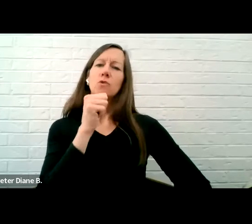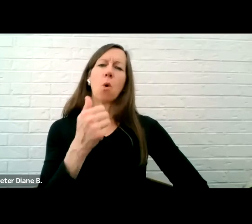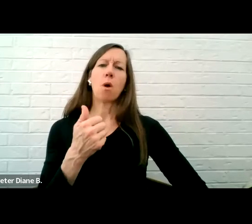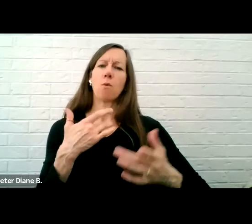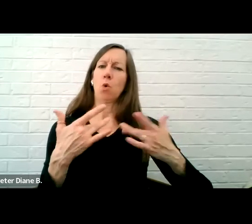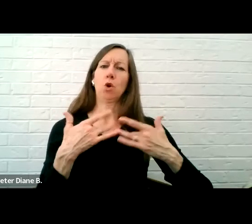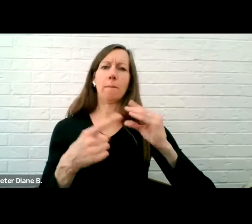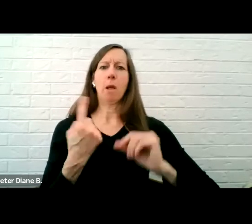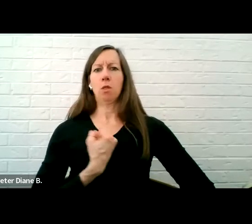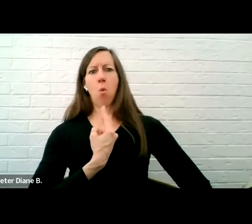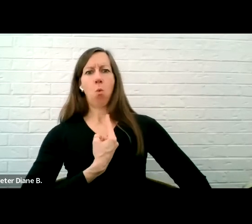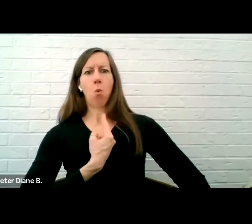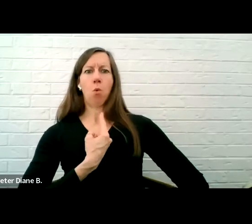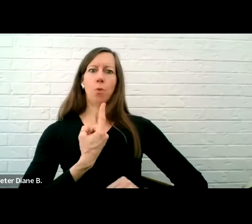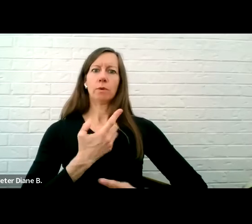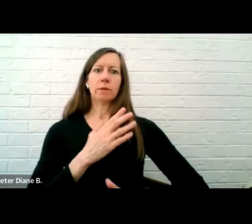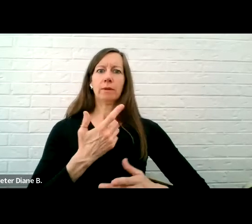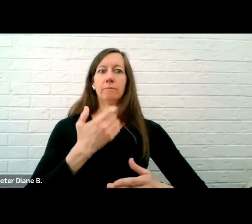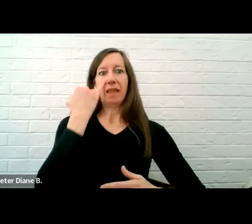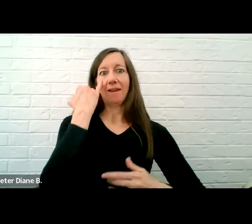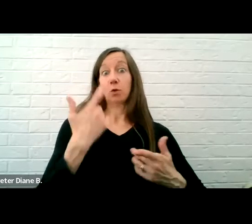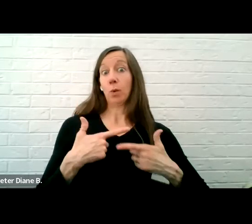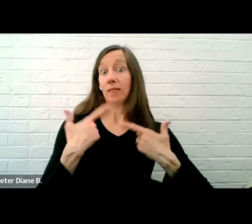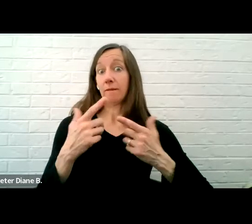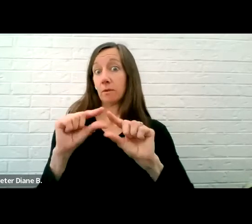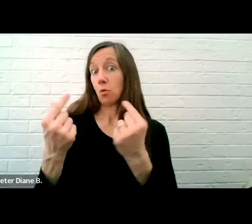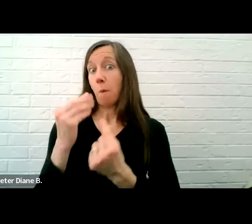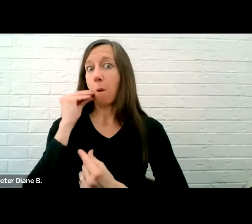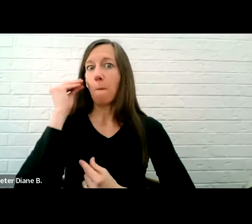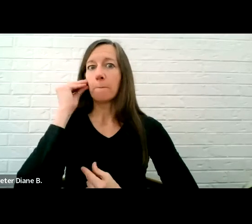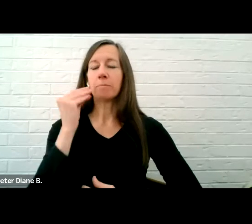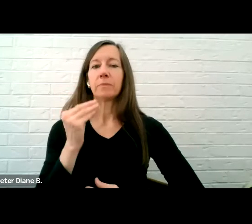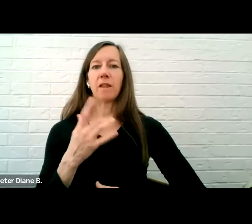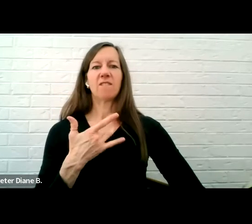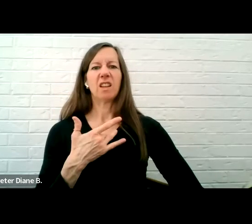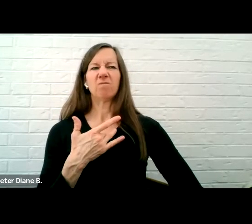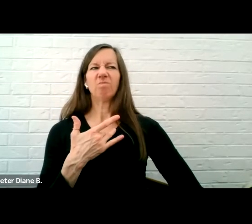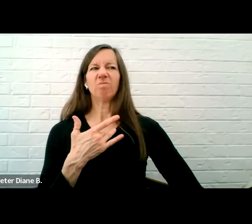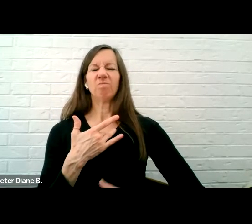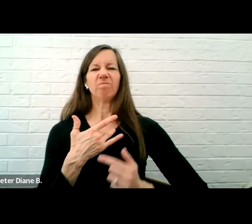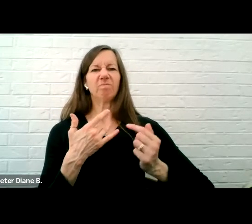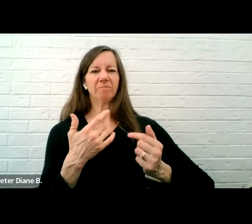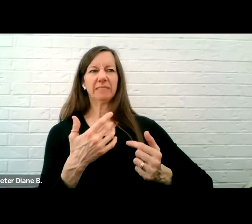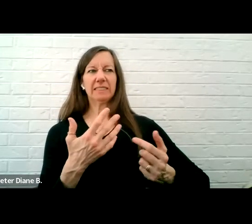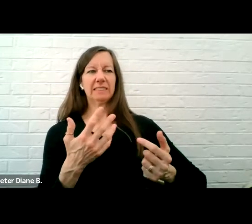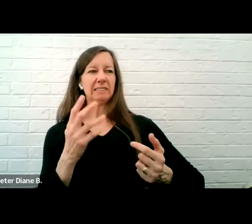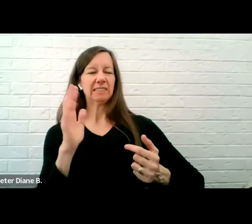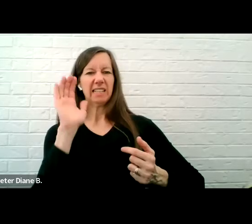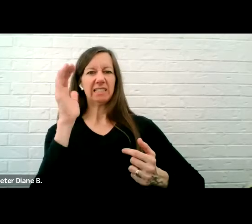lived in a group home still didn't sound like something I wanted. I was still flashing back to when my brothers and sisters